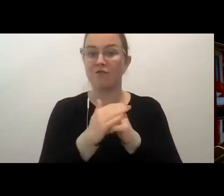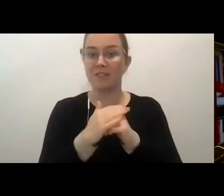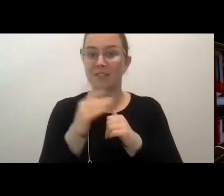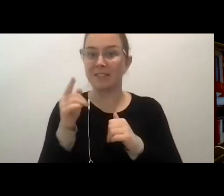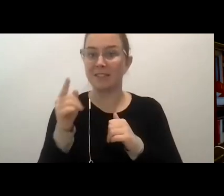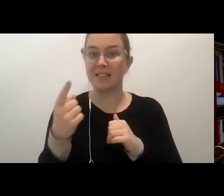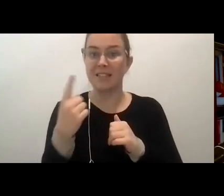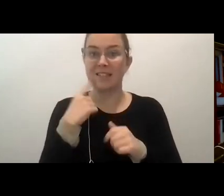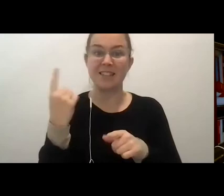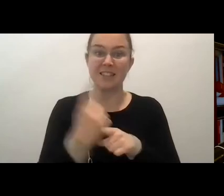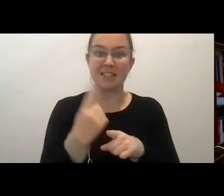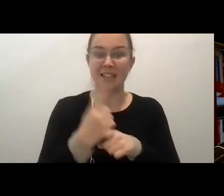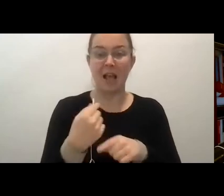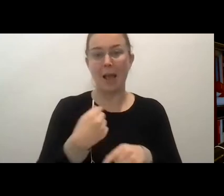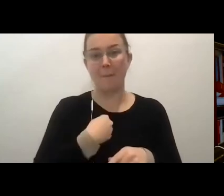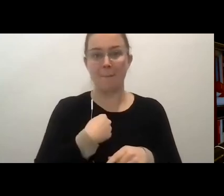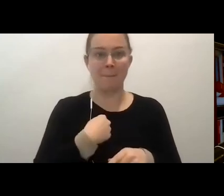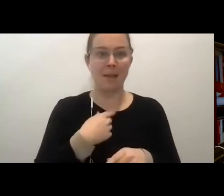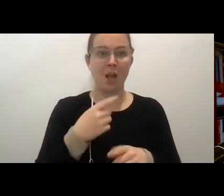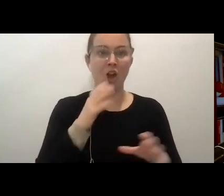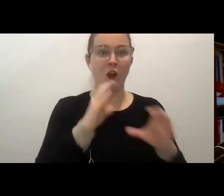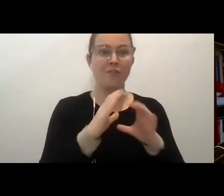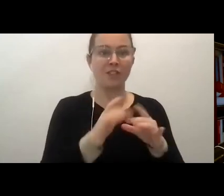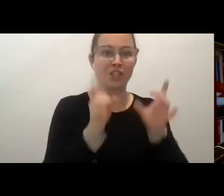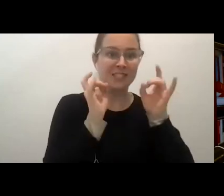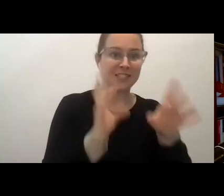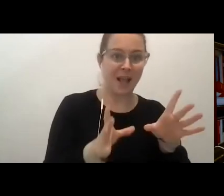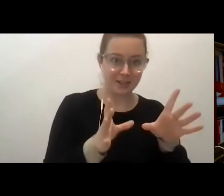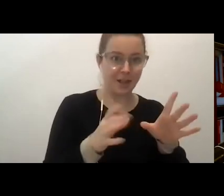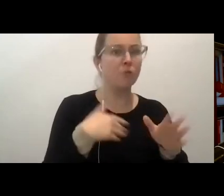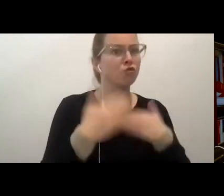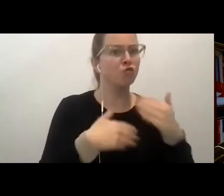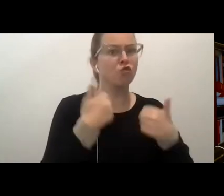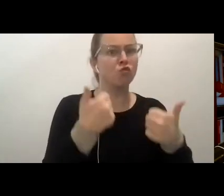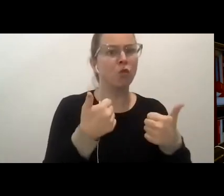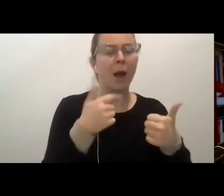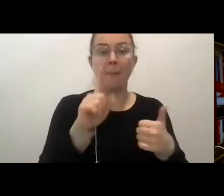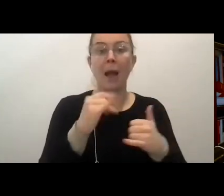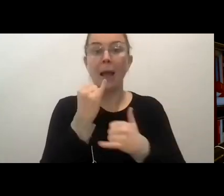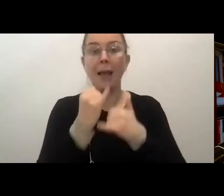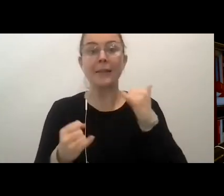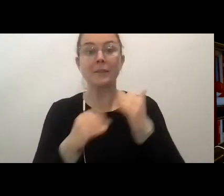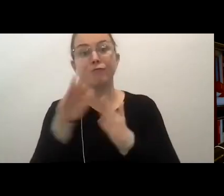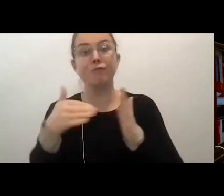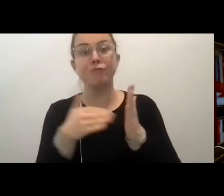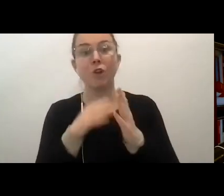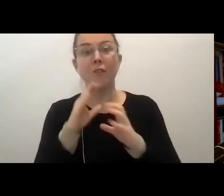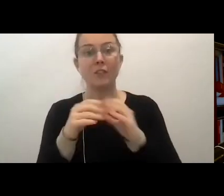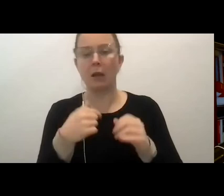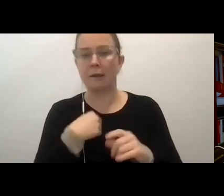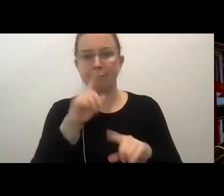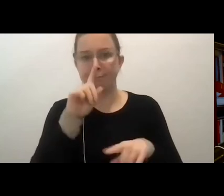a conversation starter, not an ender. I could begin conversations but I would trail off, you know?